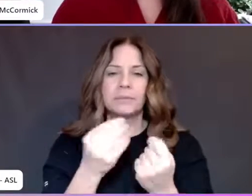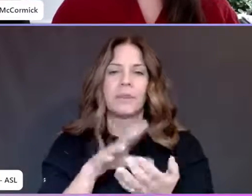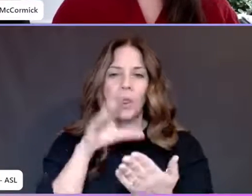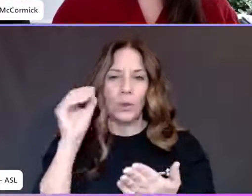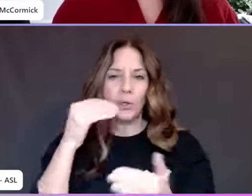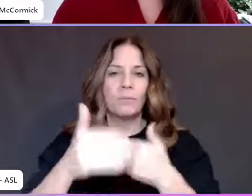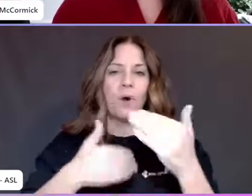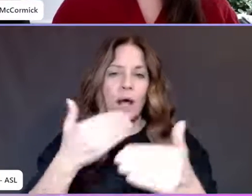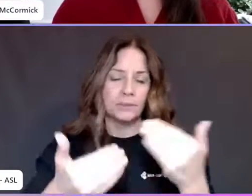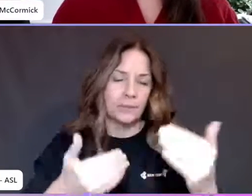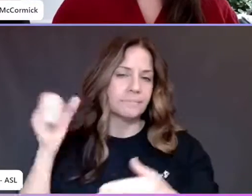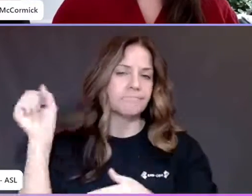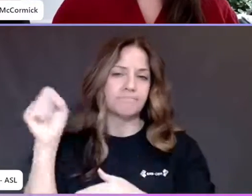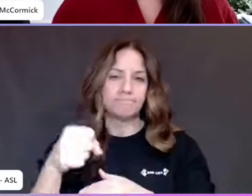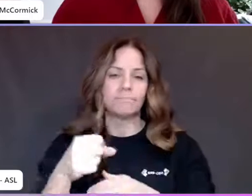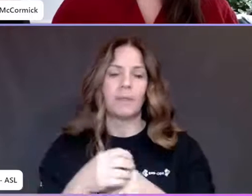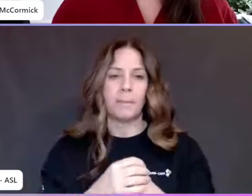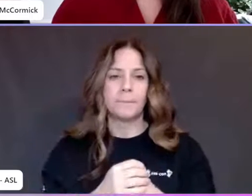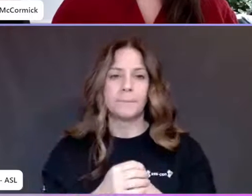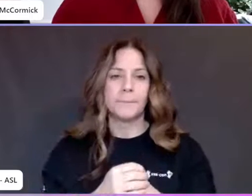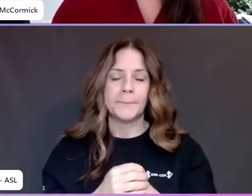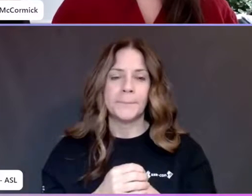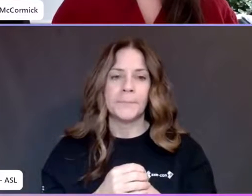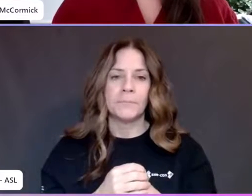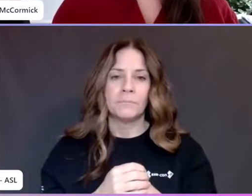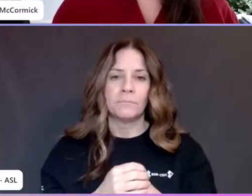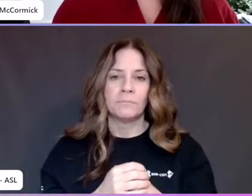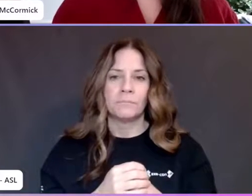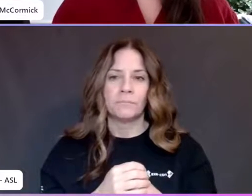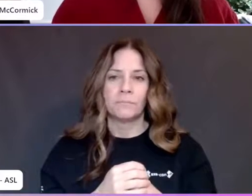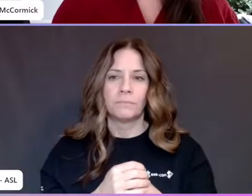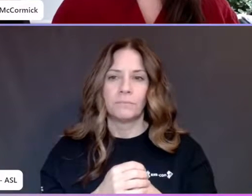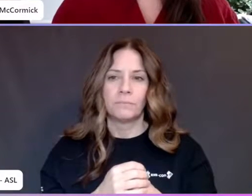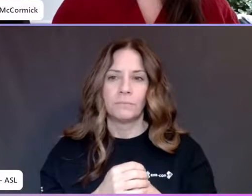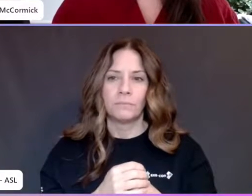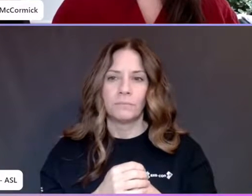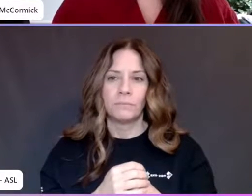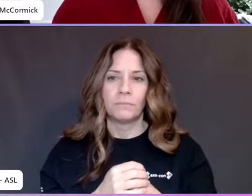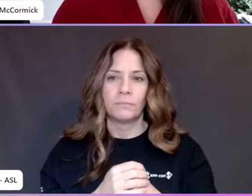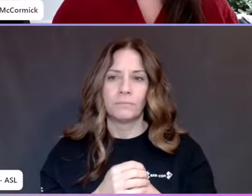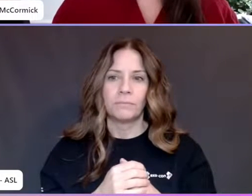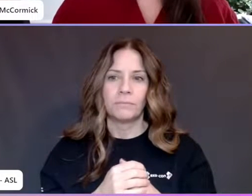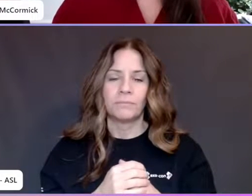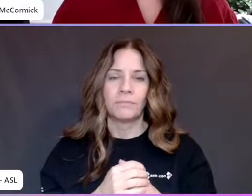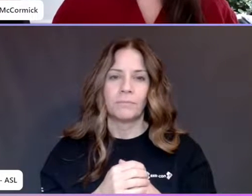things. [Heidi Kelly-Gibson] Great. Actress how to support